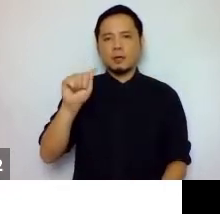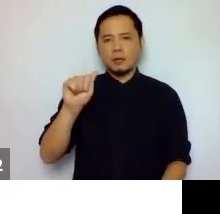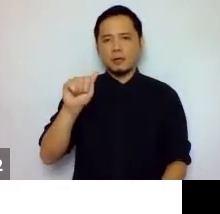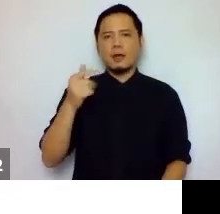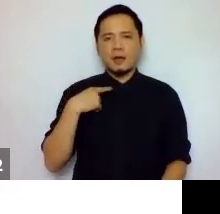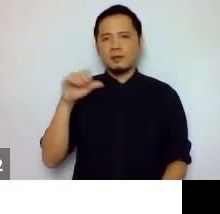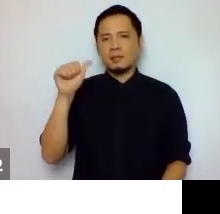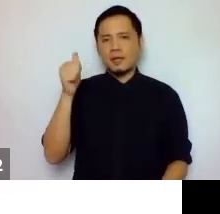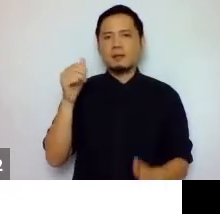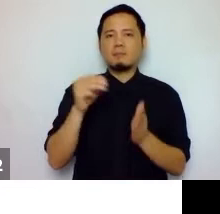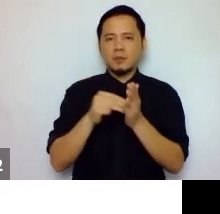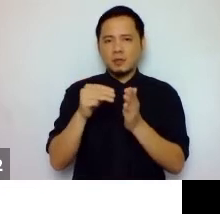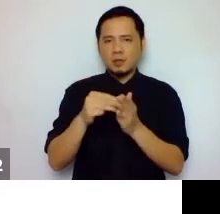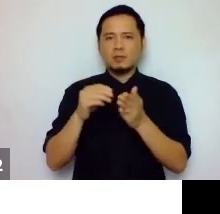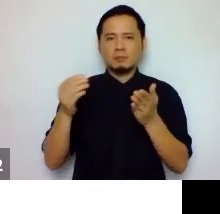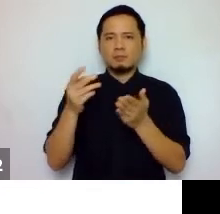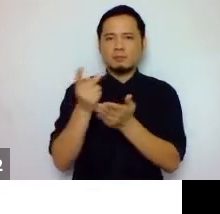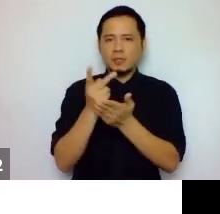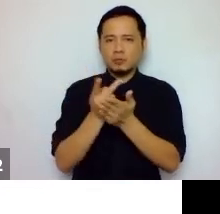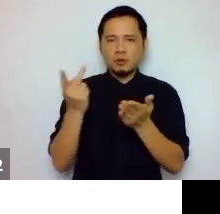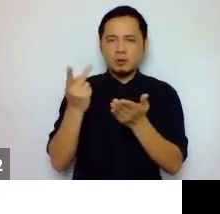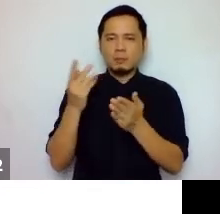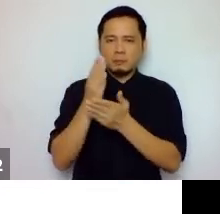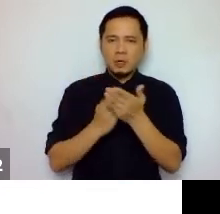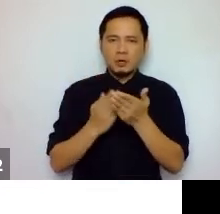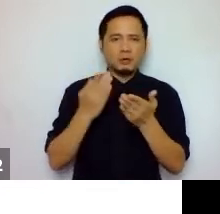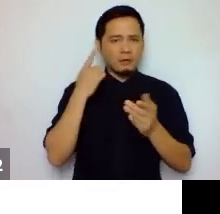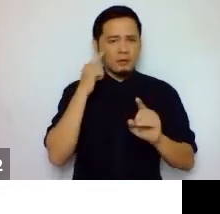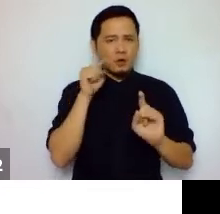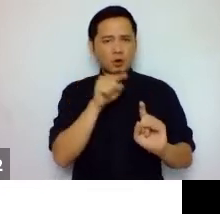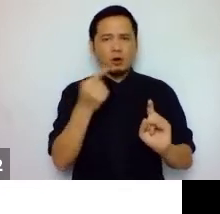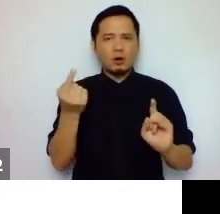Doc Bev and I are still working on that segment.